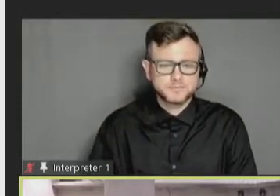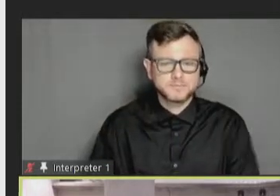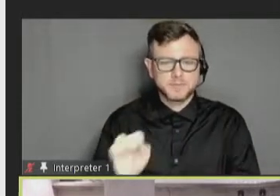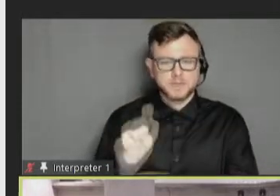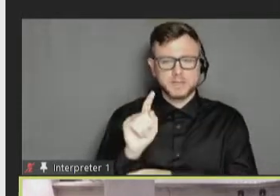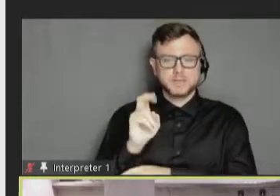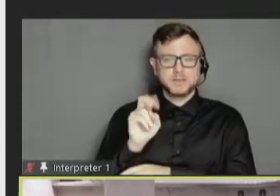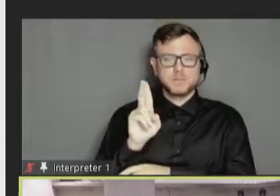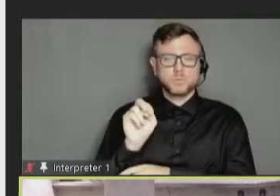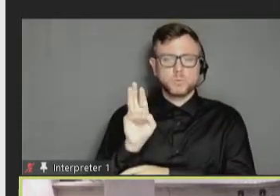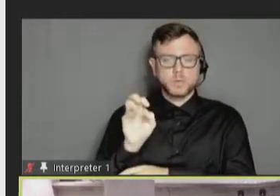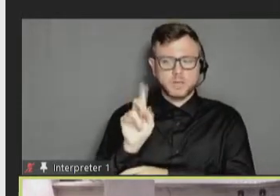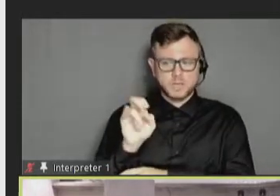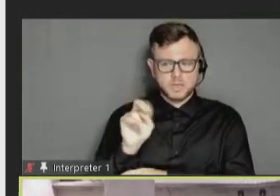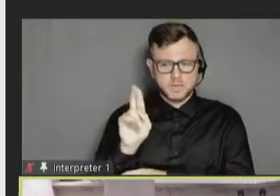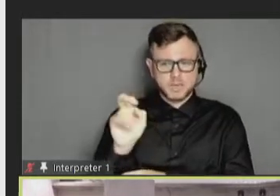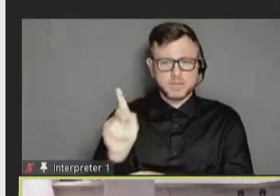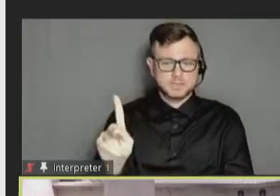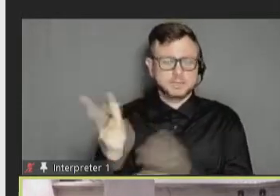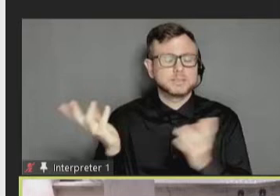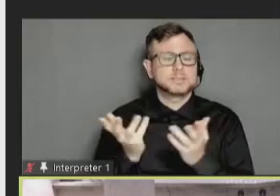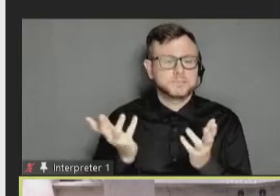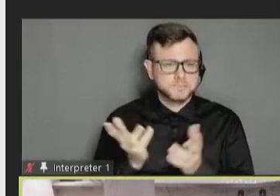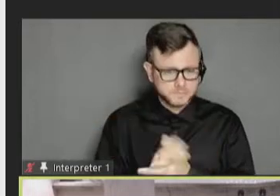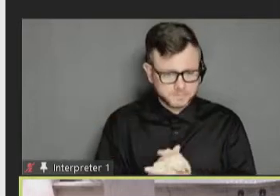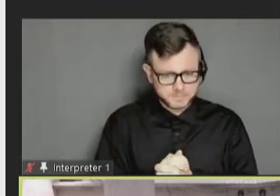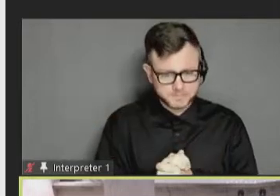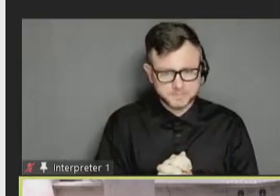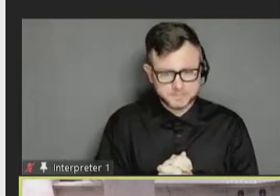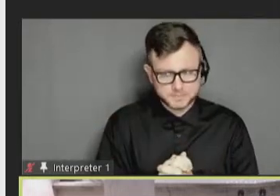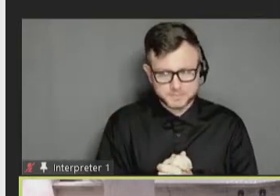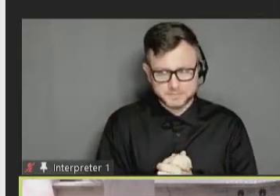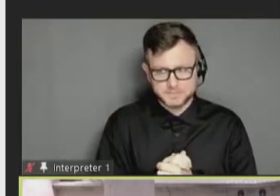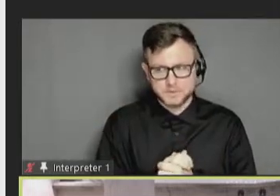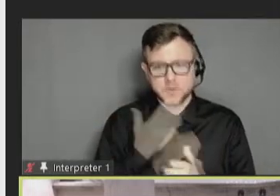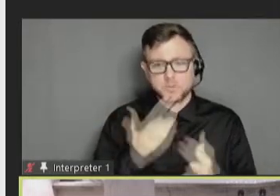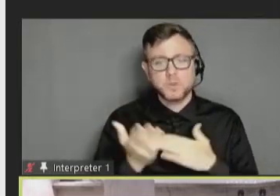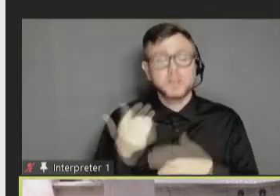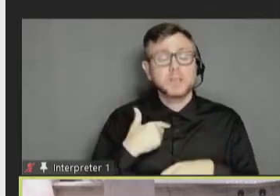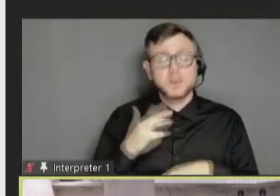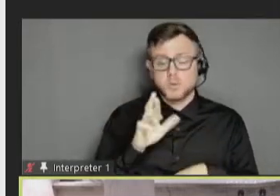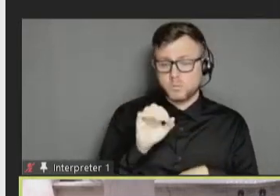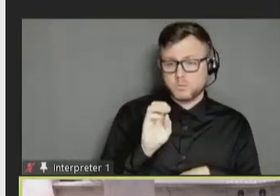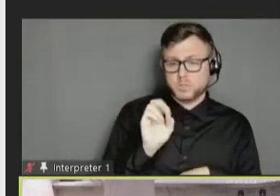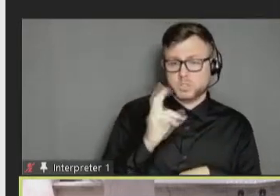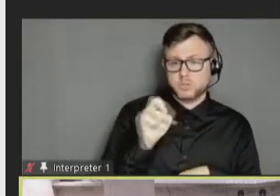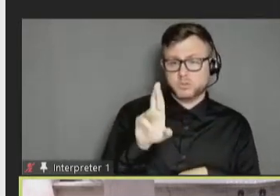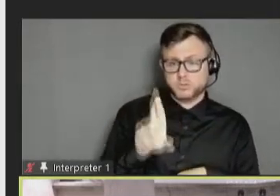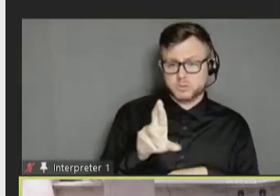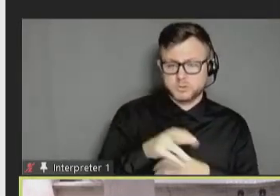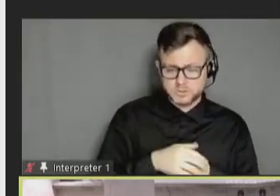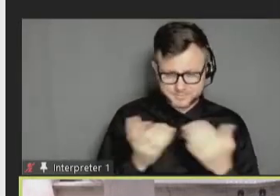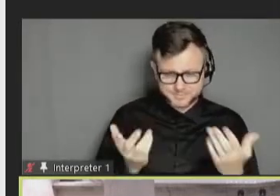Stephen Rinderknecht: Present. Ann Aikin: Good morning. Rob Schechter? Robert Schechter: Present. Ann Aikin: Good morning.